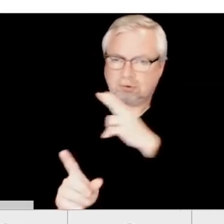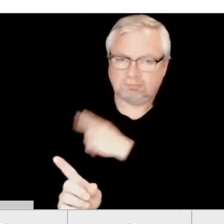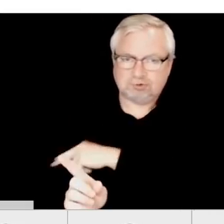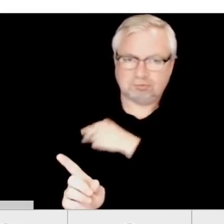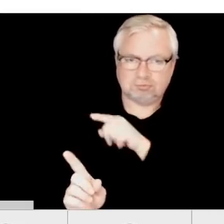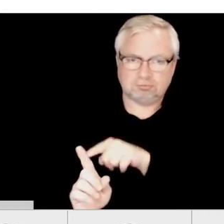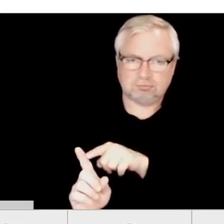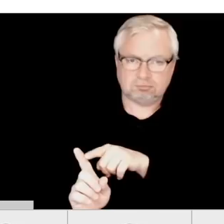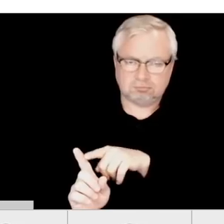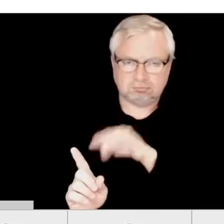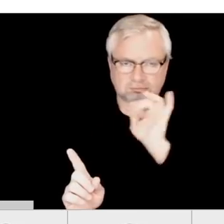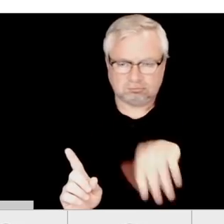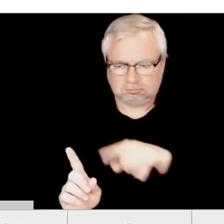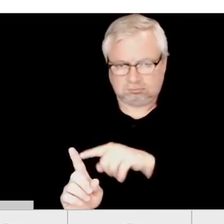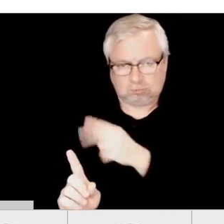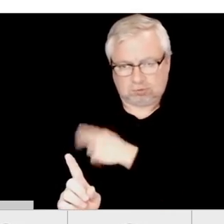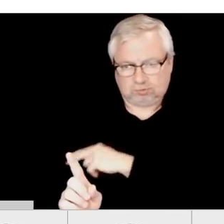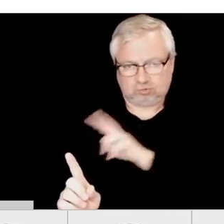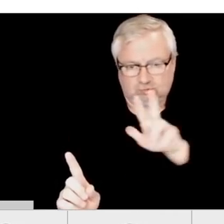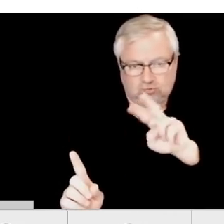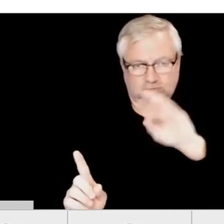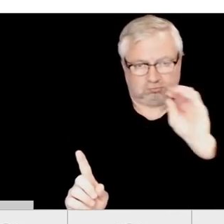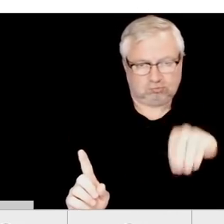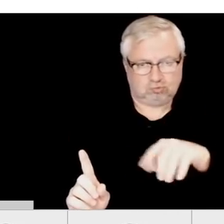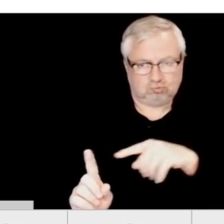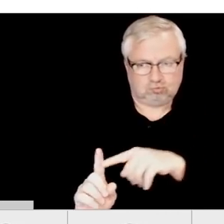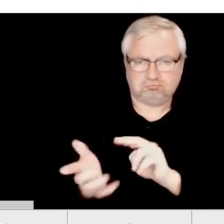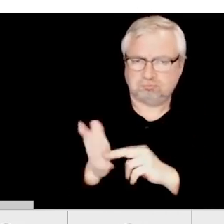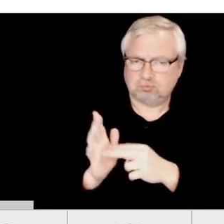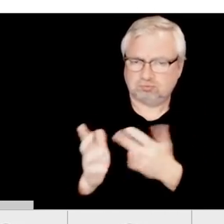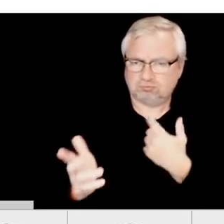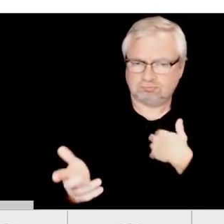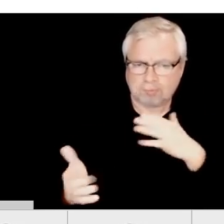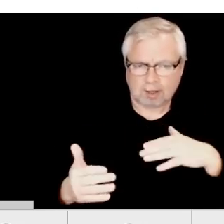understanding about the duration of the disease and whether a difference in